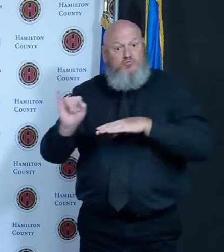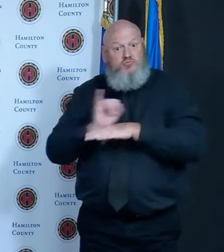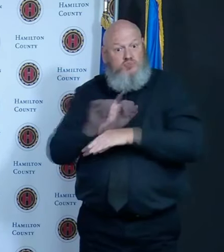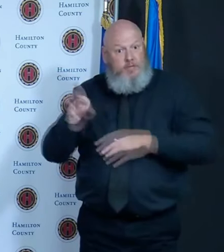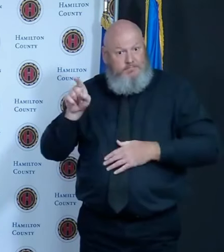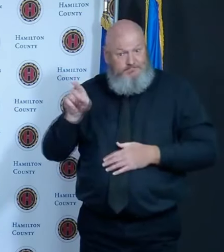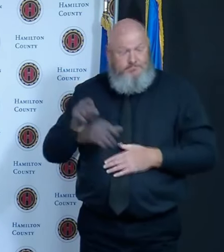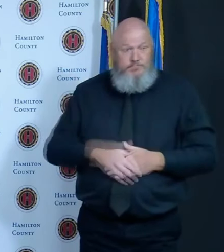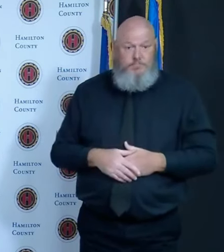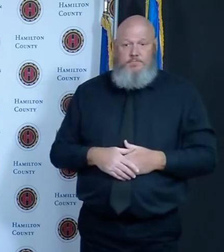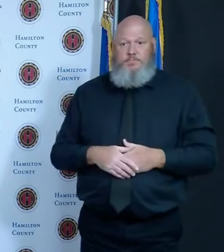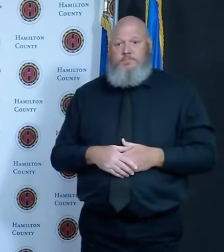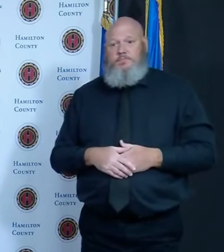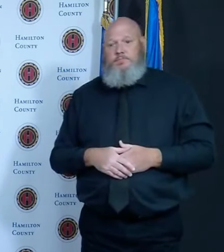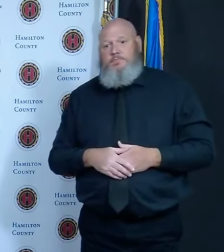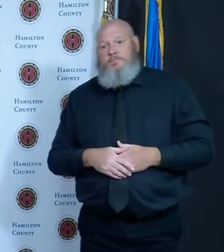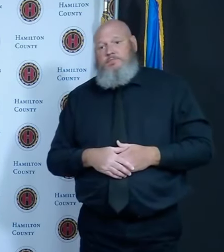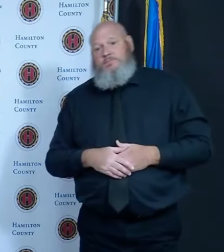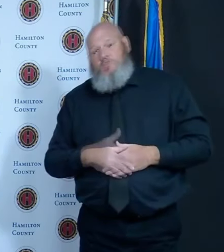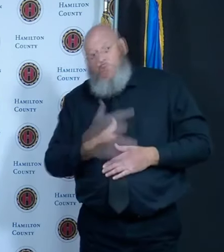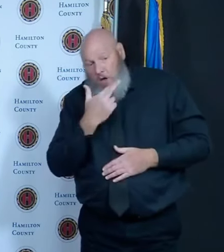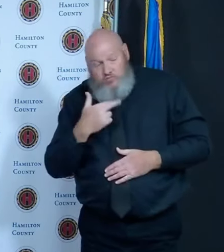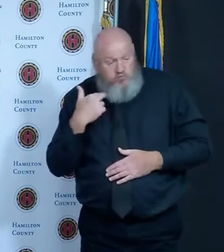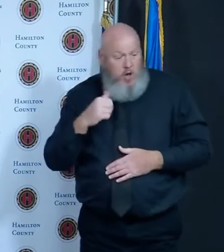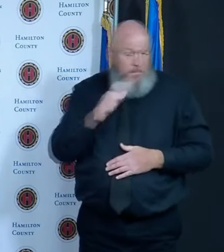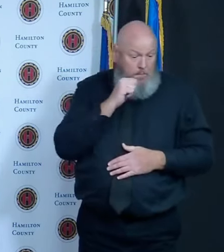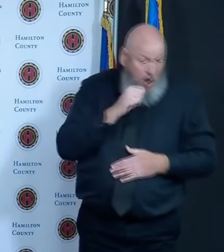intuitively that they are really struggling I think many of us are trying